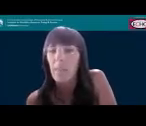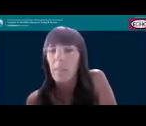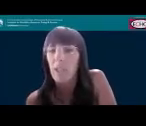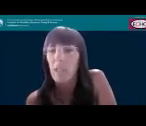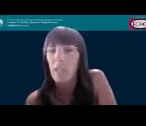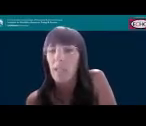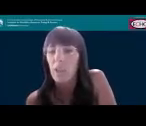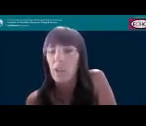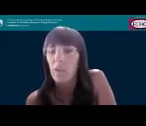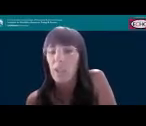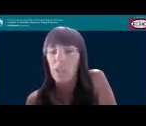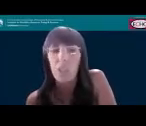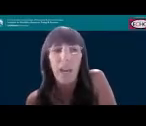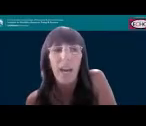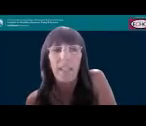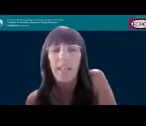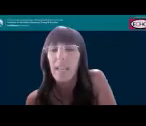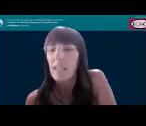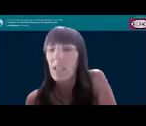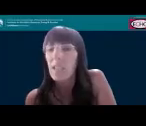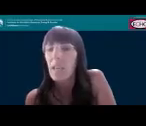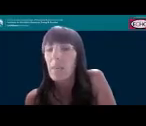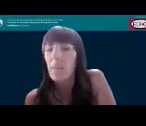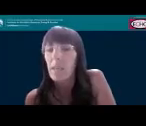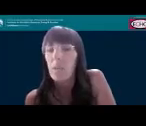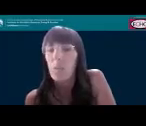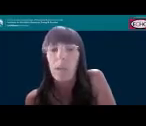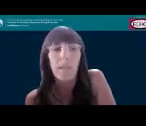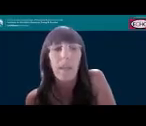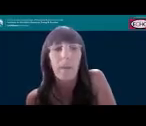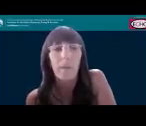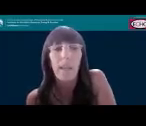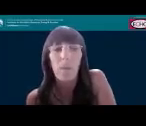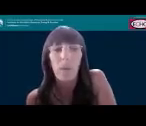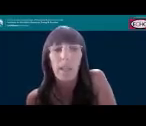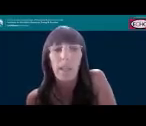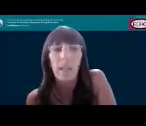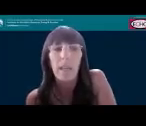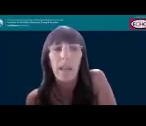information into the chat, just helps us with that networking